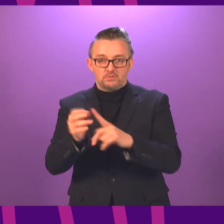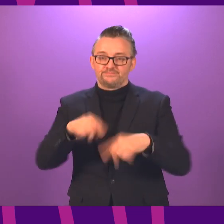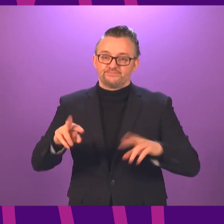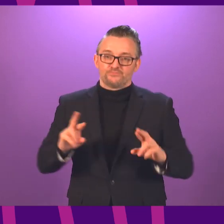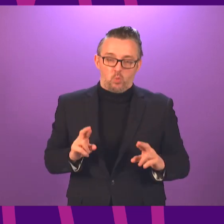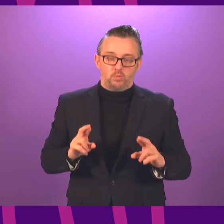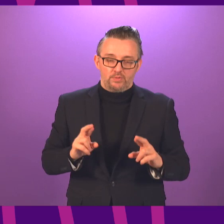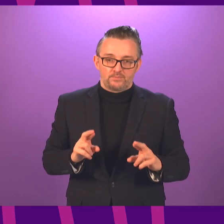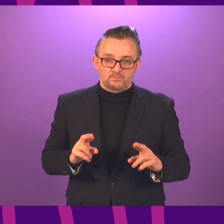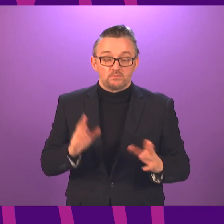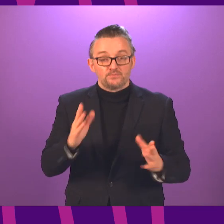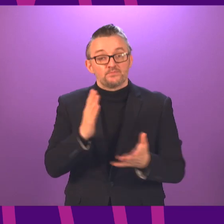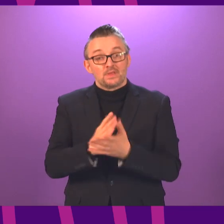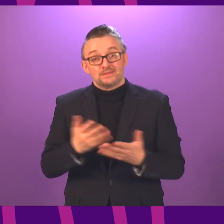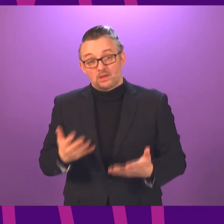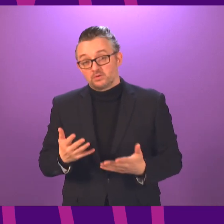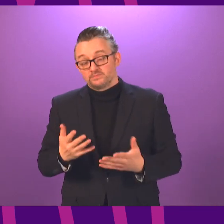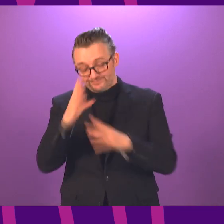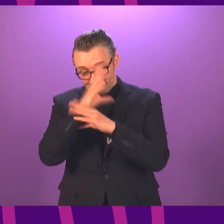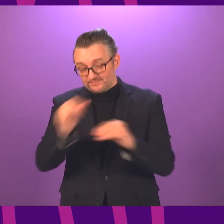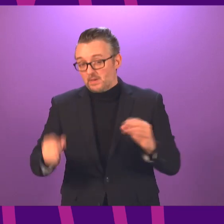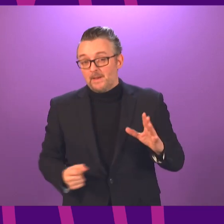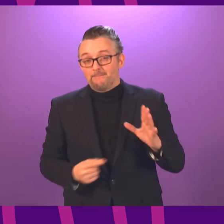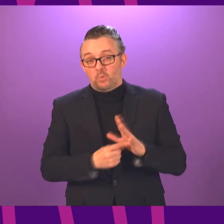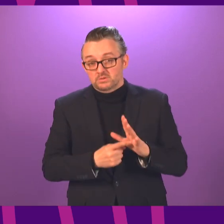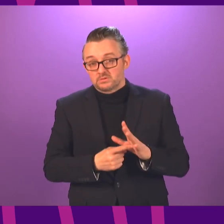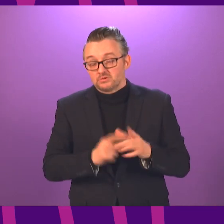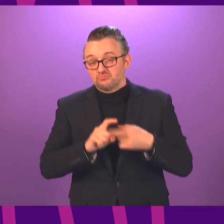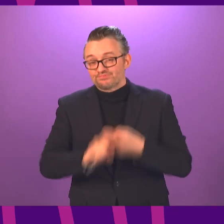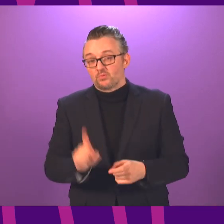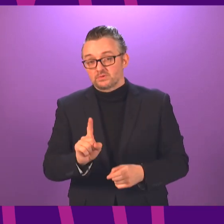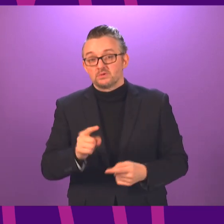It is of course important to stress that that all depends on us continuing to suppress the